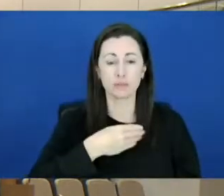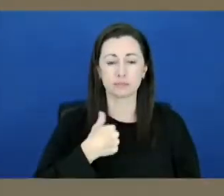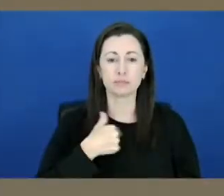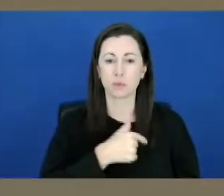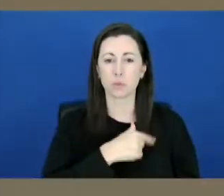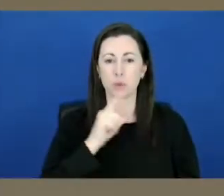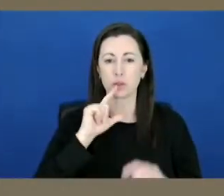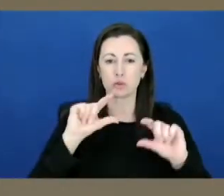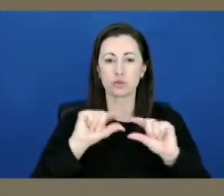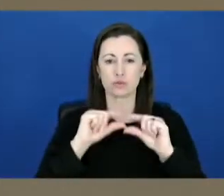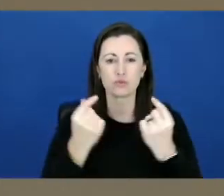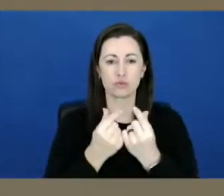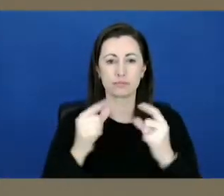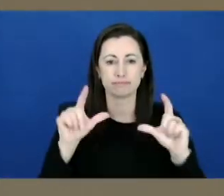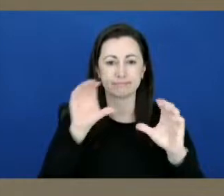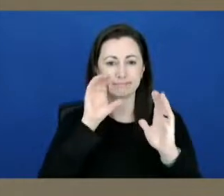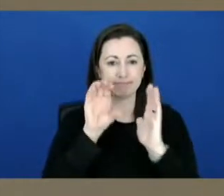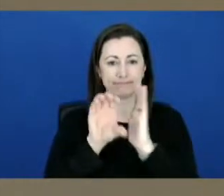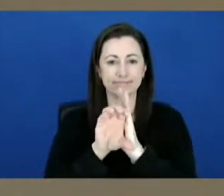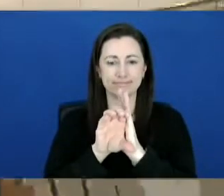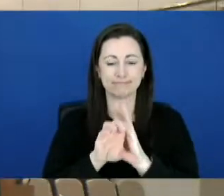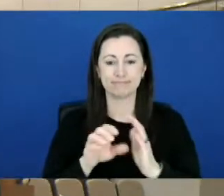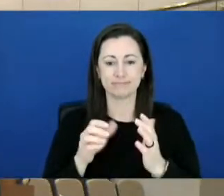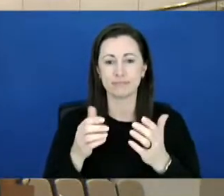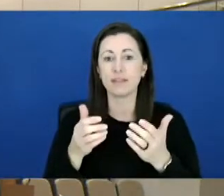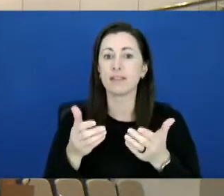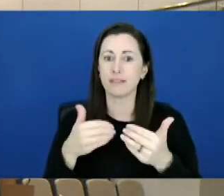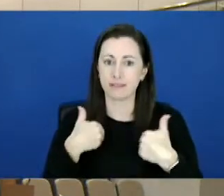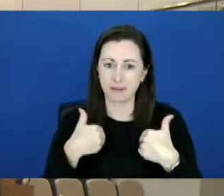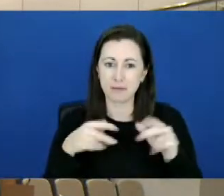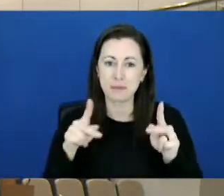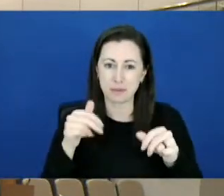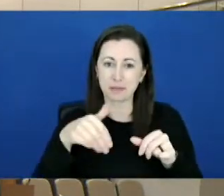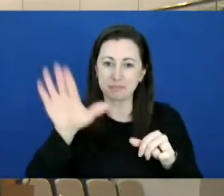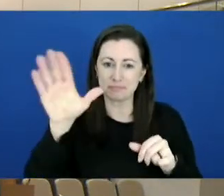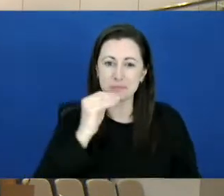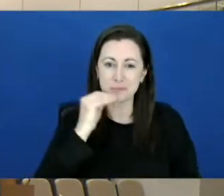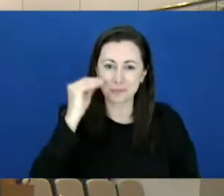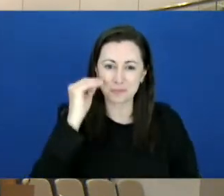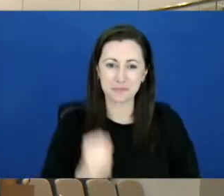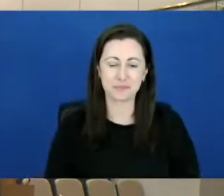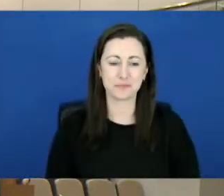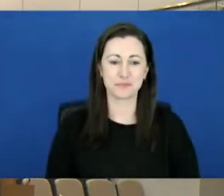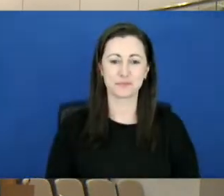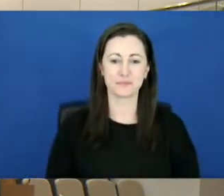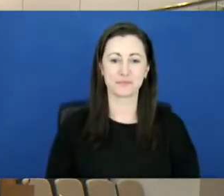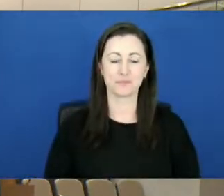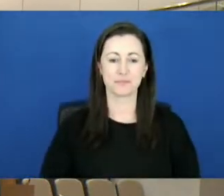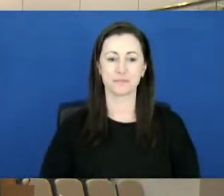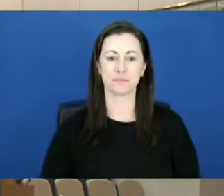JUST COME RIGHT UP IN FRONT OF